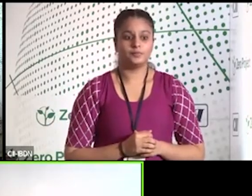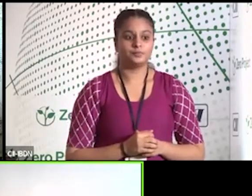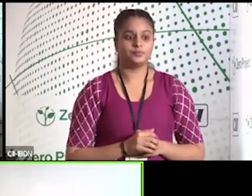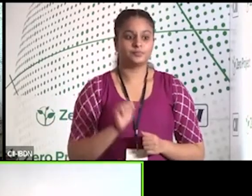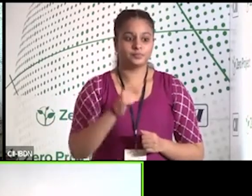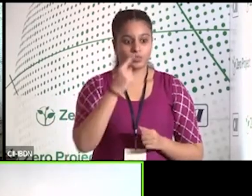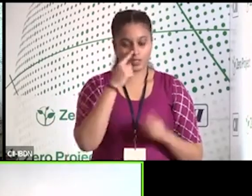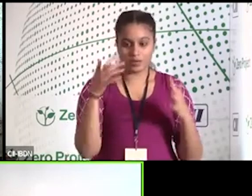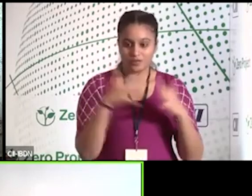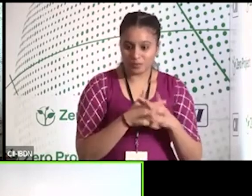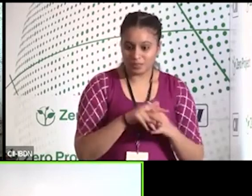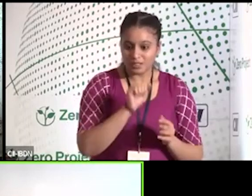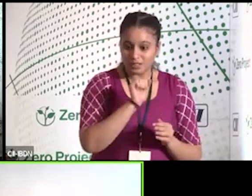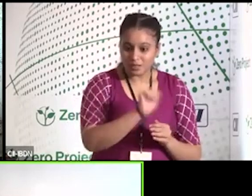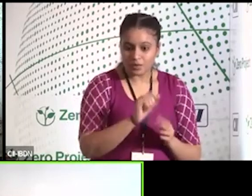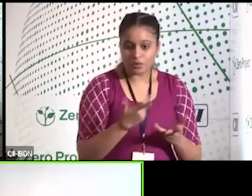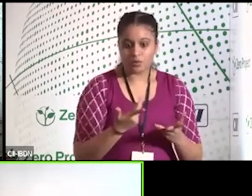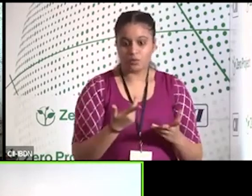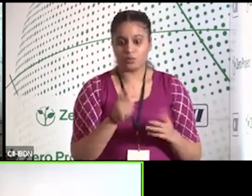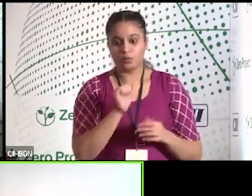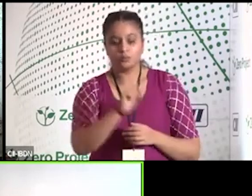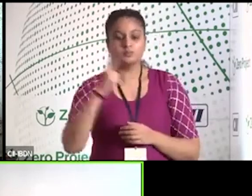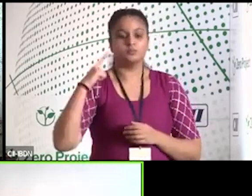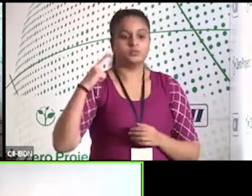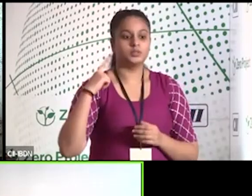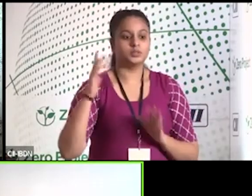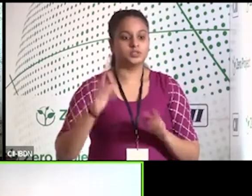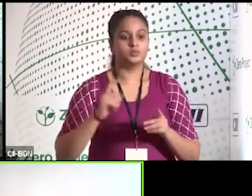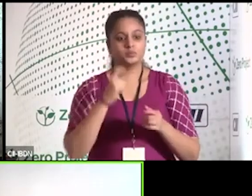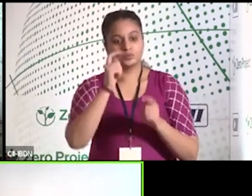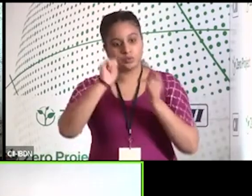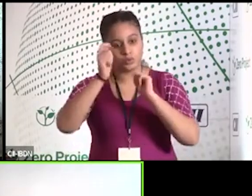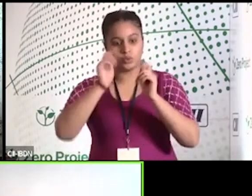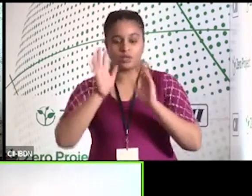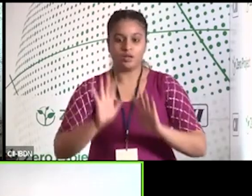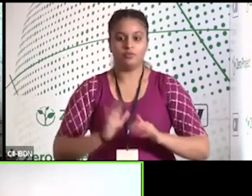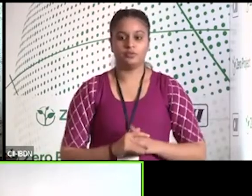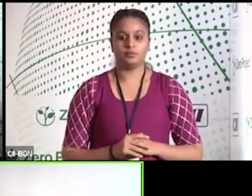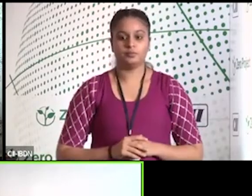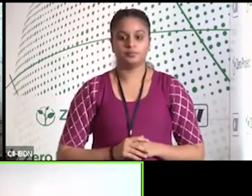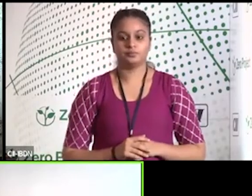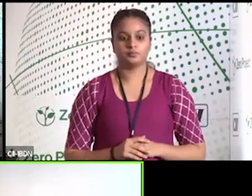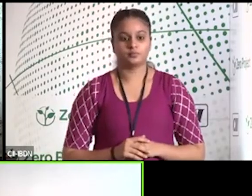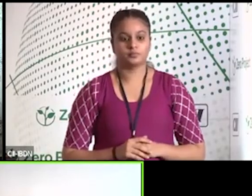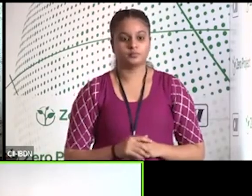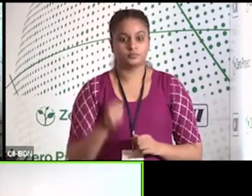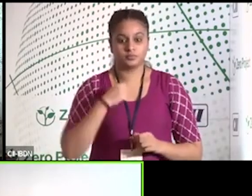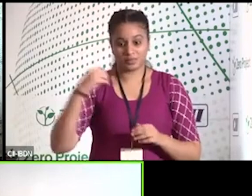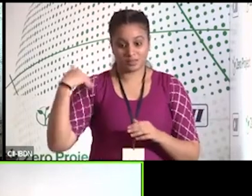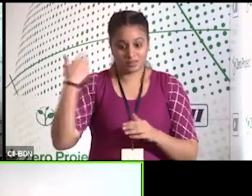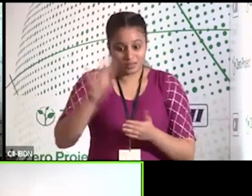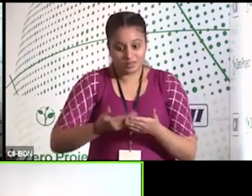who are kind of taking a leadership role because, you know, I have learned in my life that there's a strong